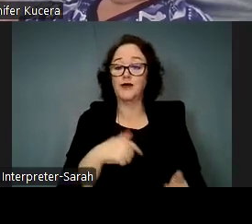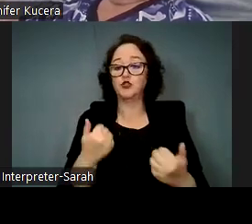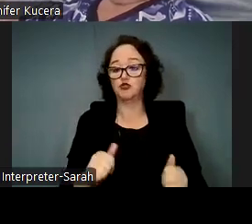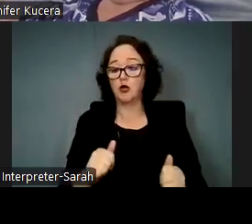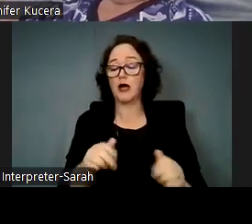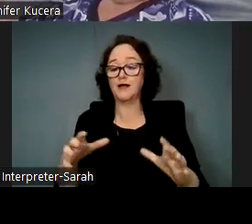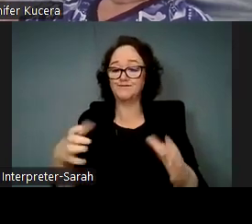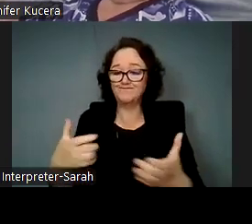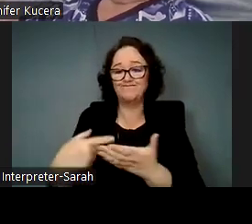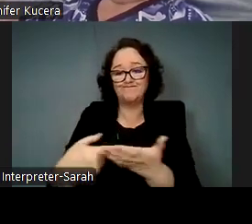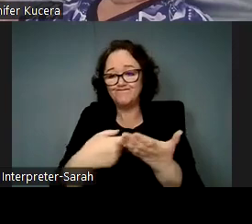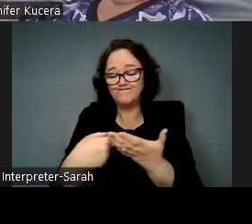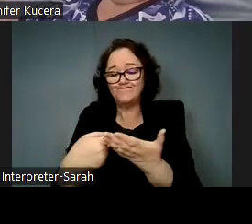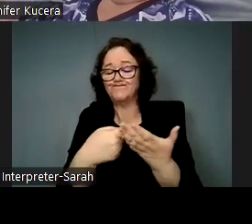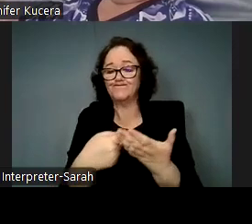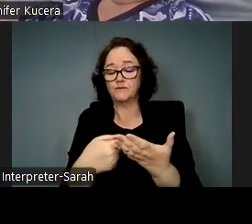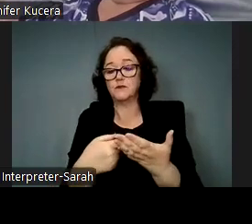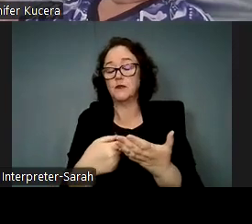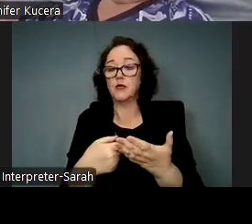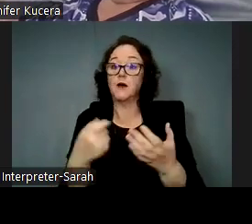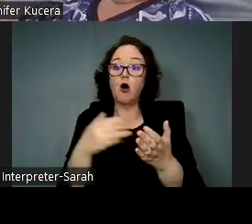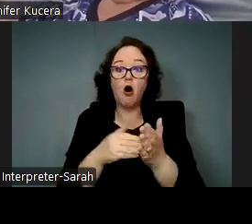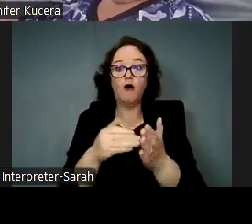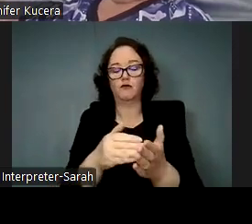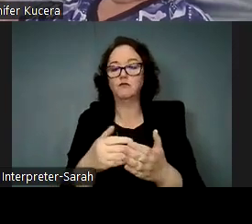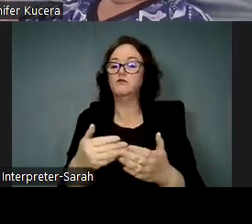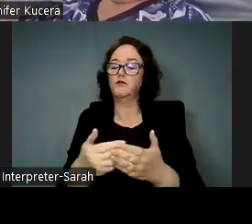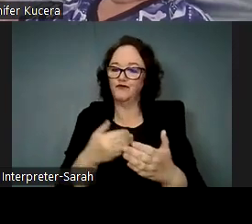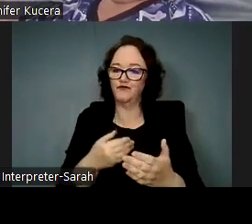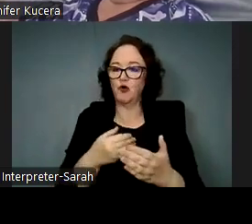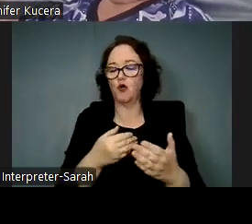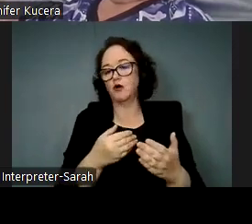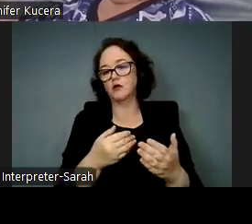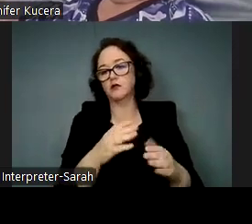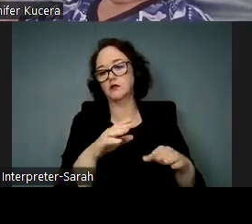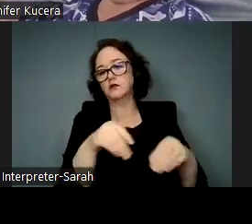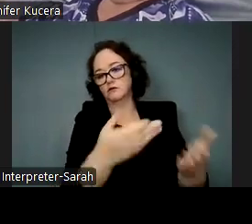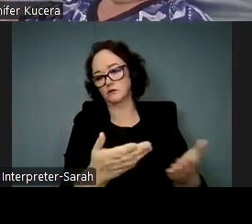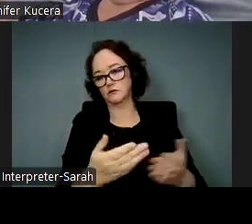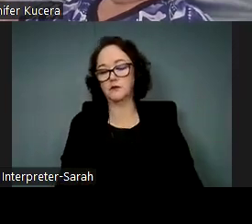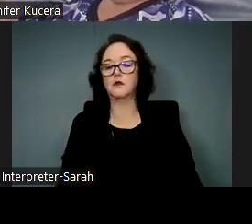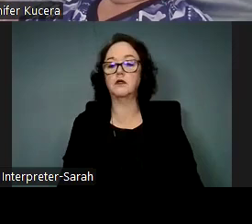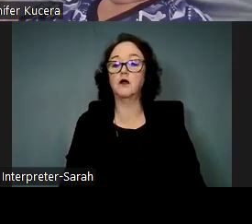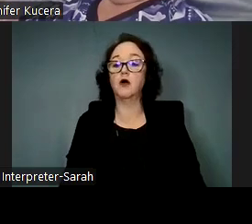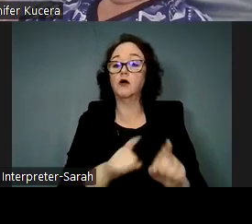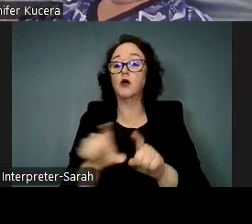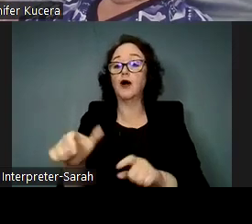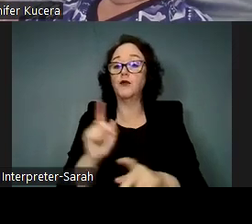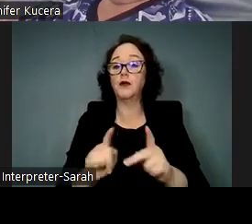times before we submitted. Then we started reaching out to other people, as well. So we were collaborating with other